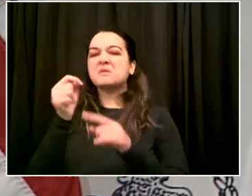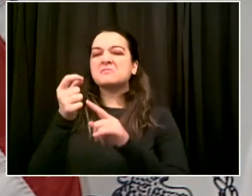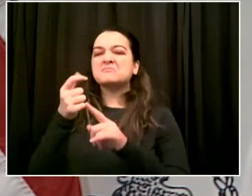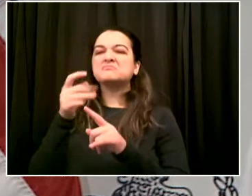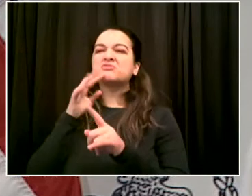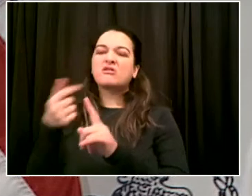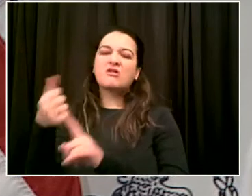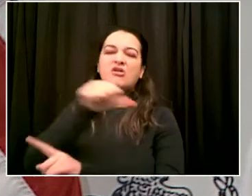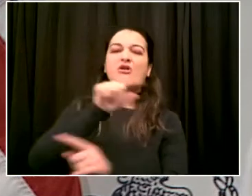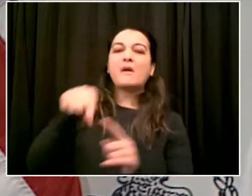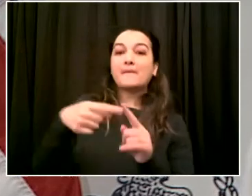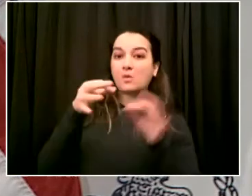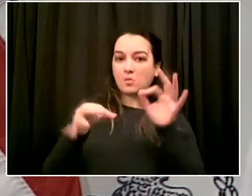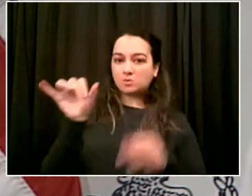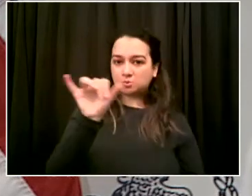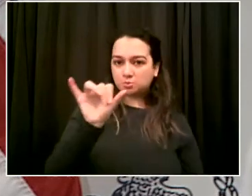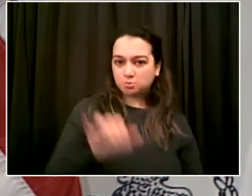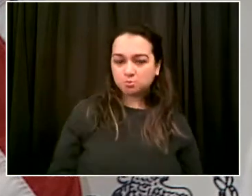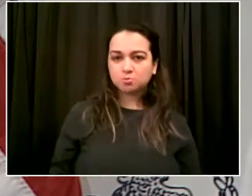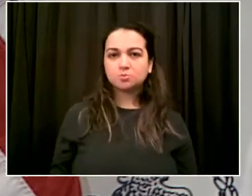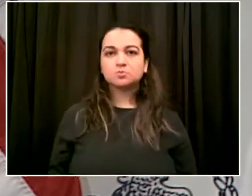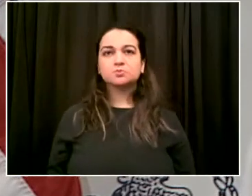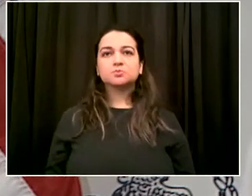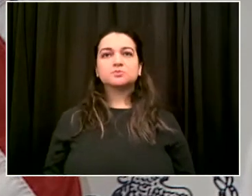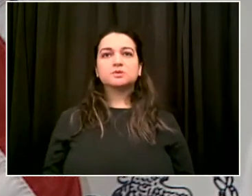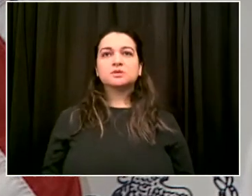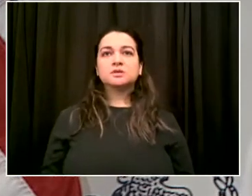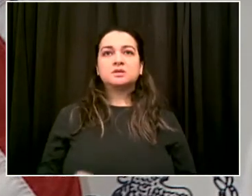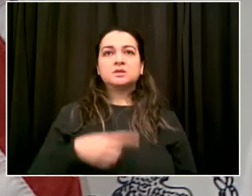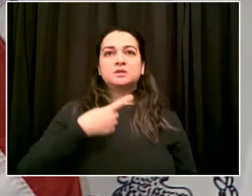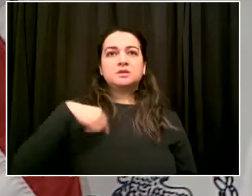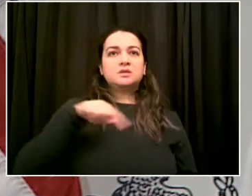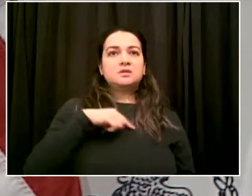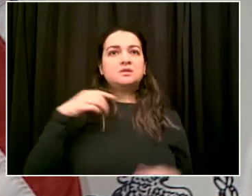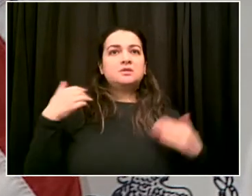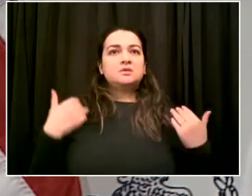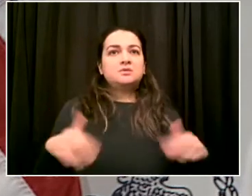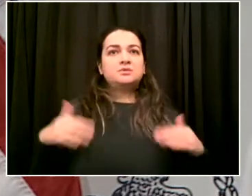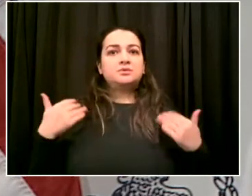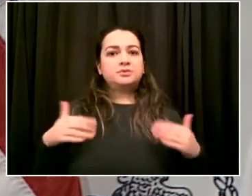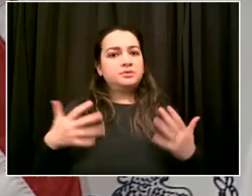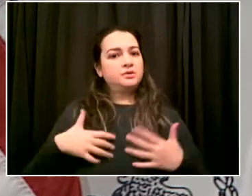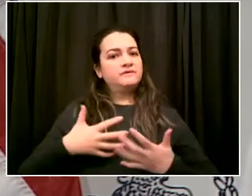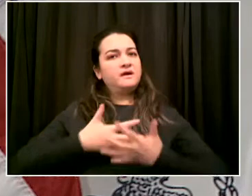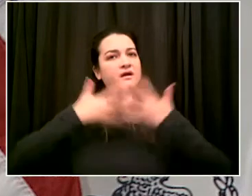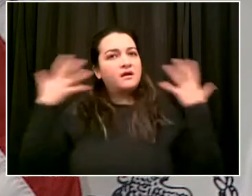YEAR 2021 TO BRINGNGO URUR ICTYT BACK, SPEPED EOUR RECOVERY WE HAVE SO MUCH TO DO TO MAKE OUR